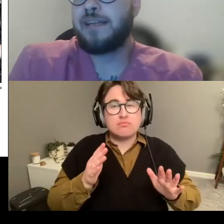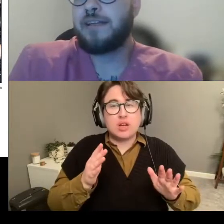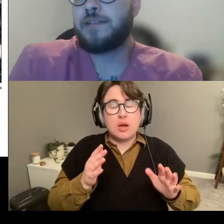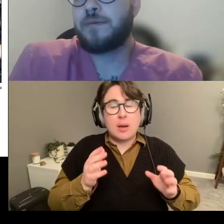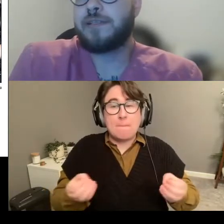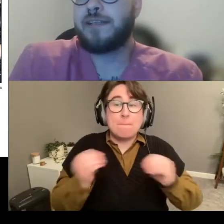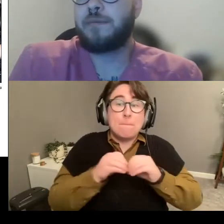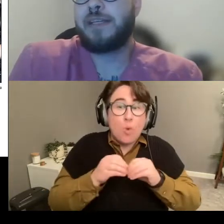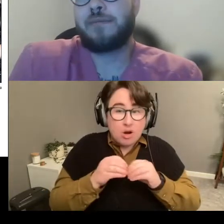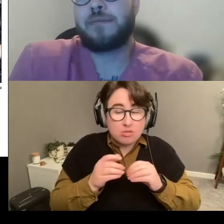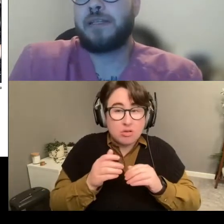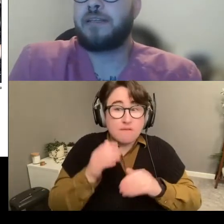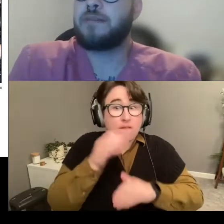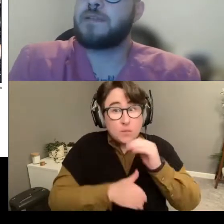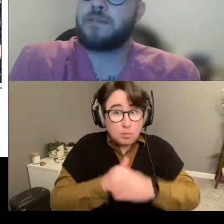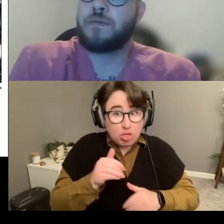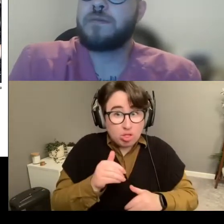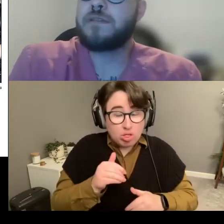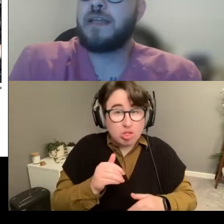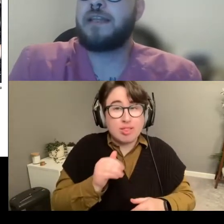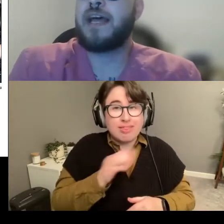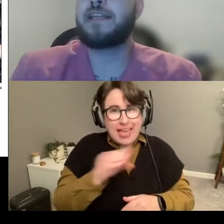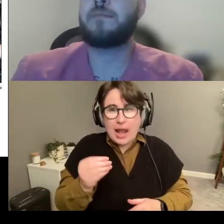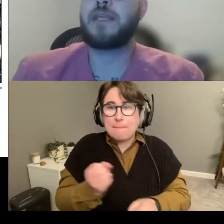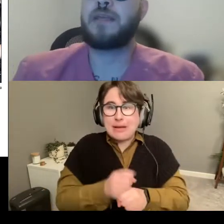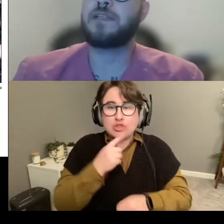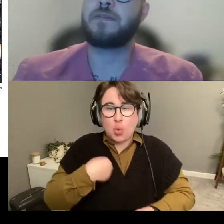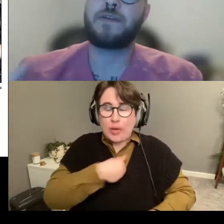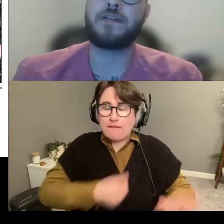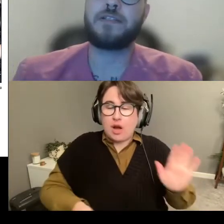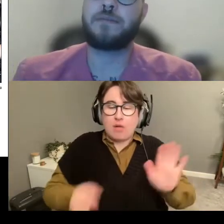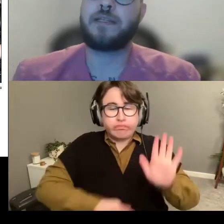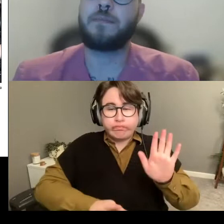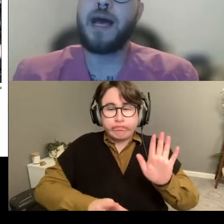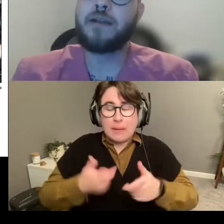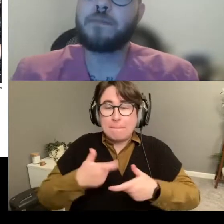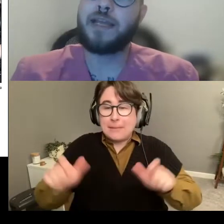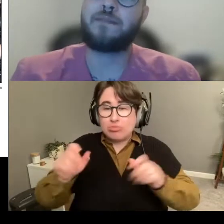and ensures that we get really good results, and that can be what's referred to in the bottom right